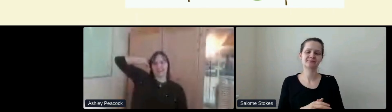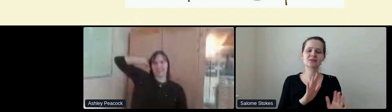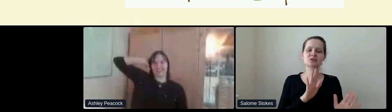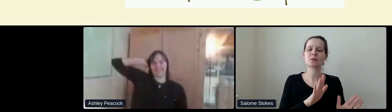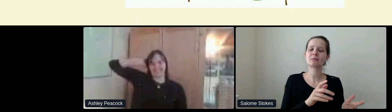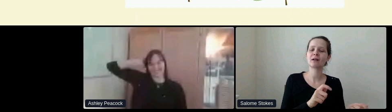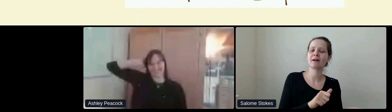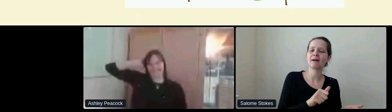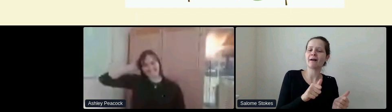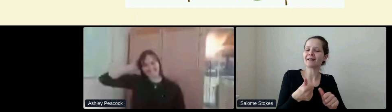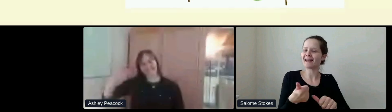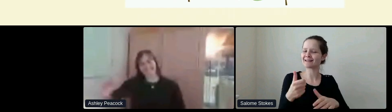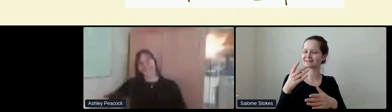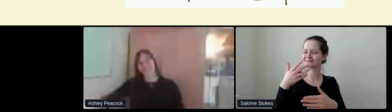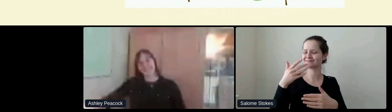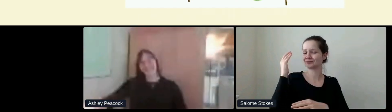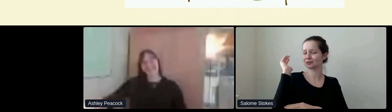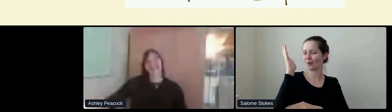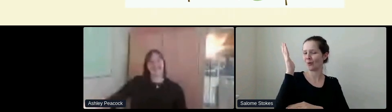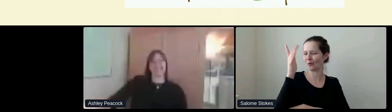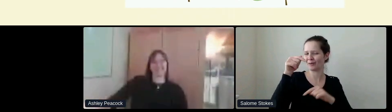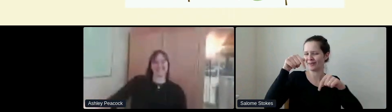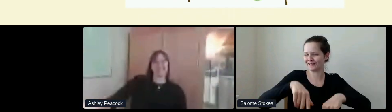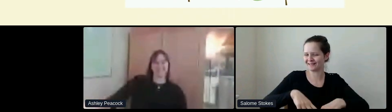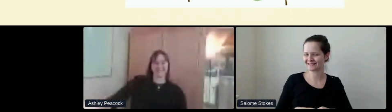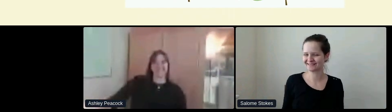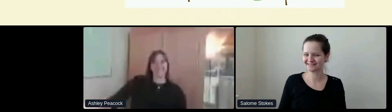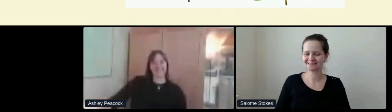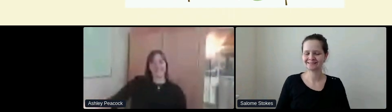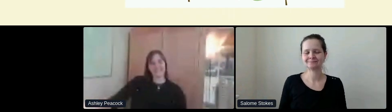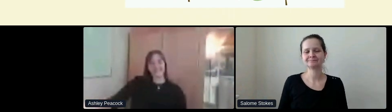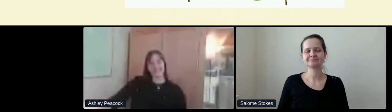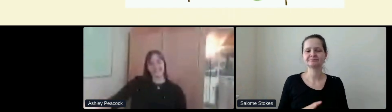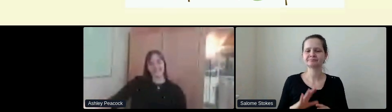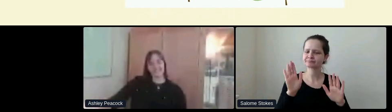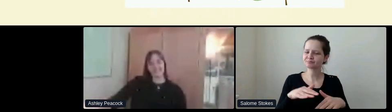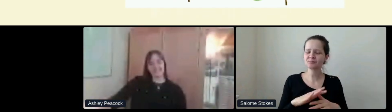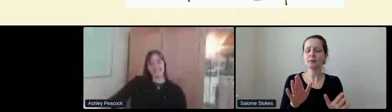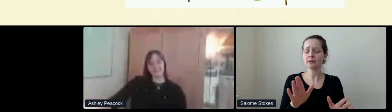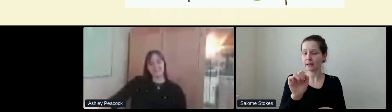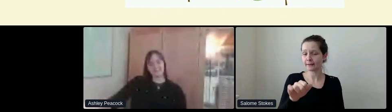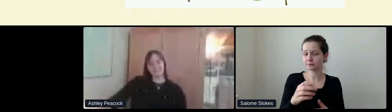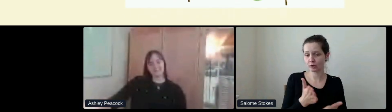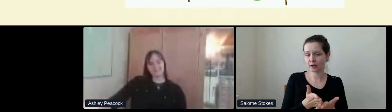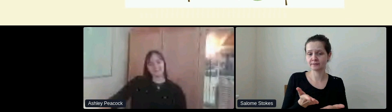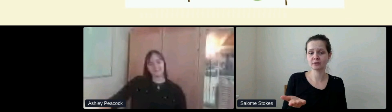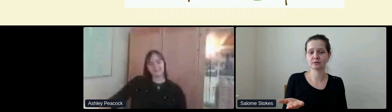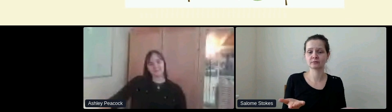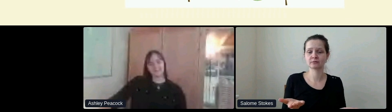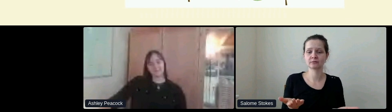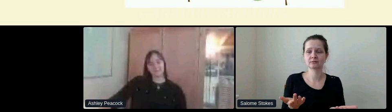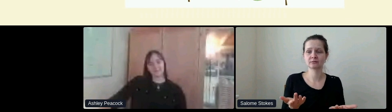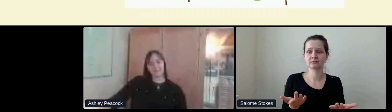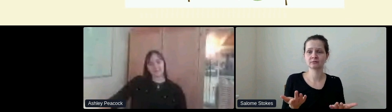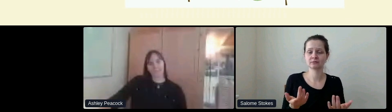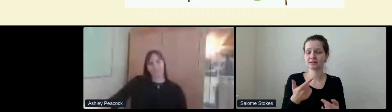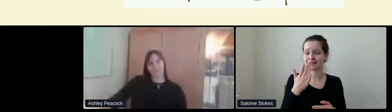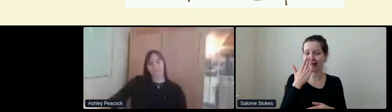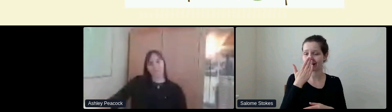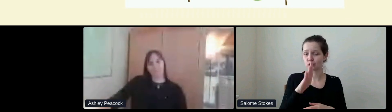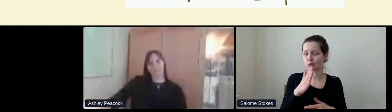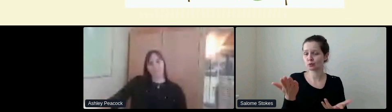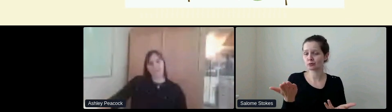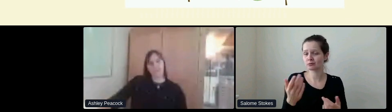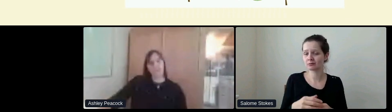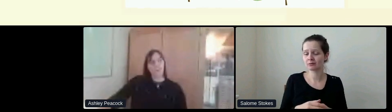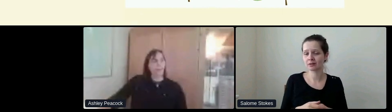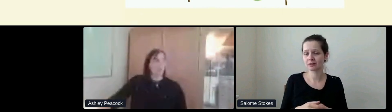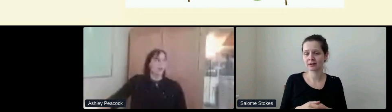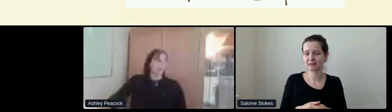Like you said, attitudes as well can be quite difficult, can't they?